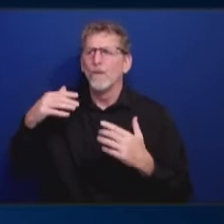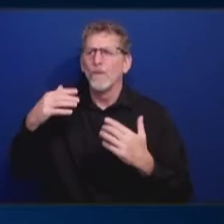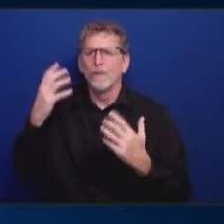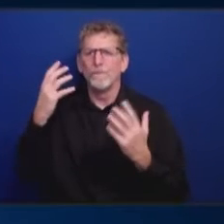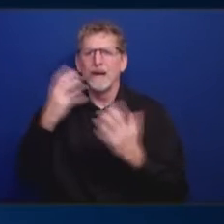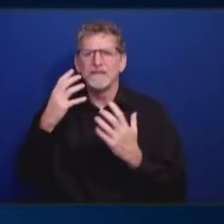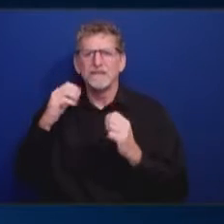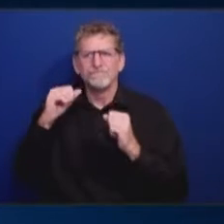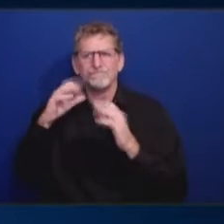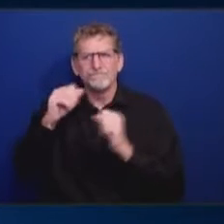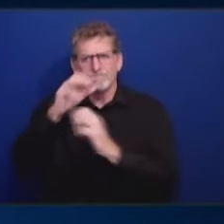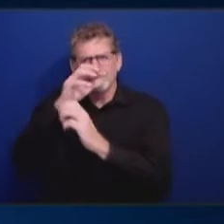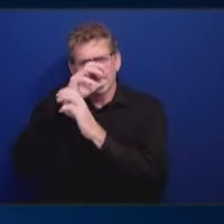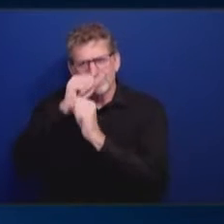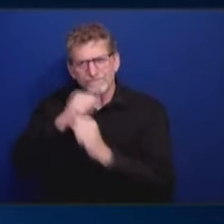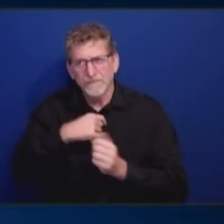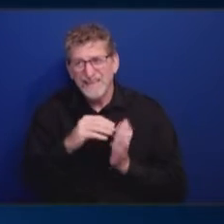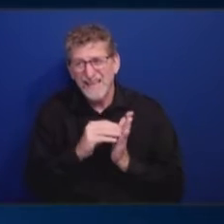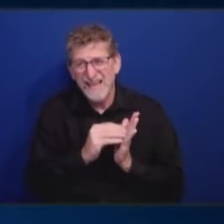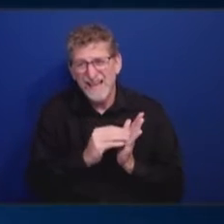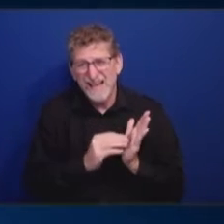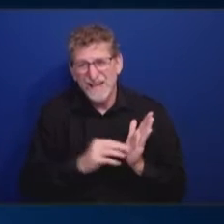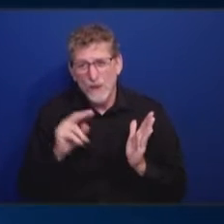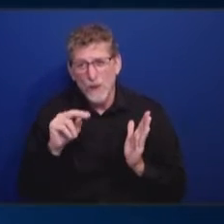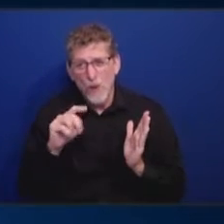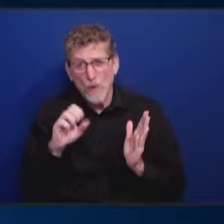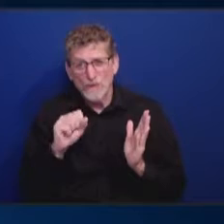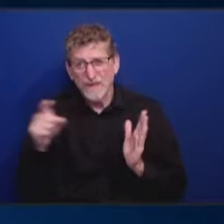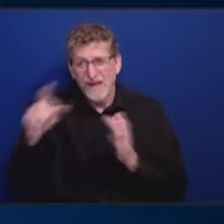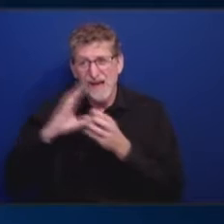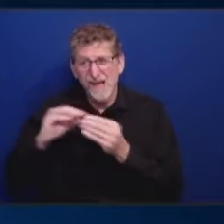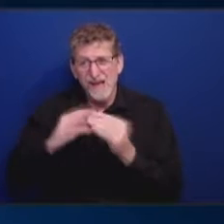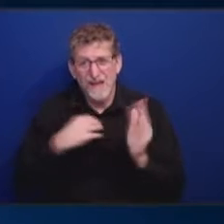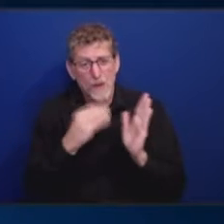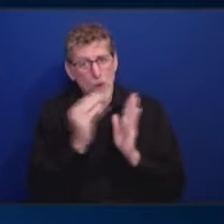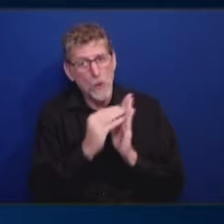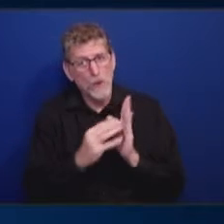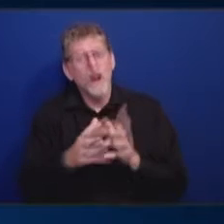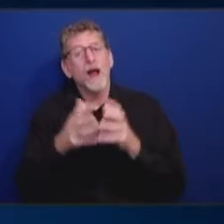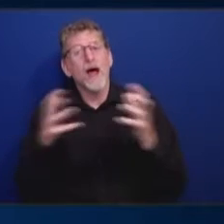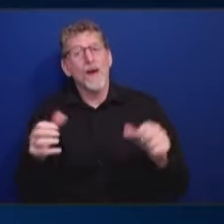But we have a lot of work to do, so I want to really move on to our next session.